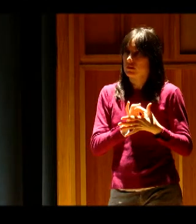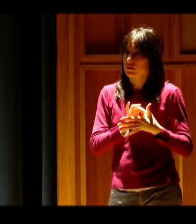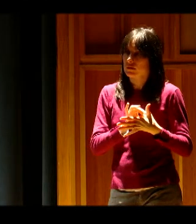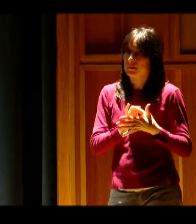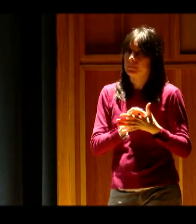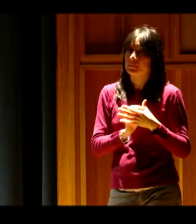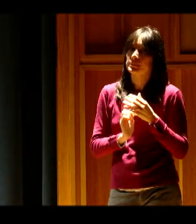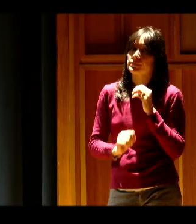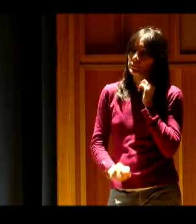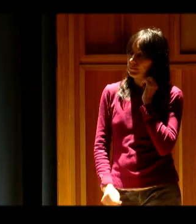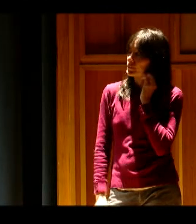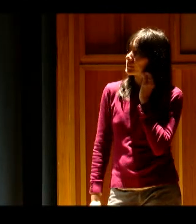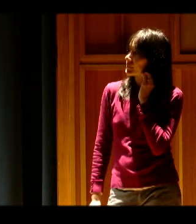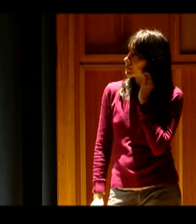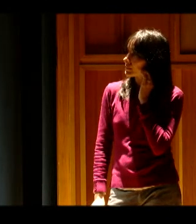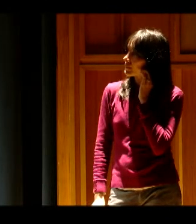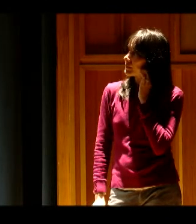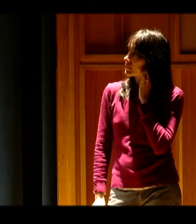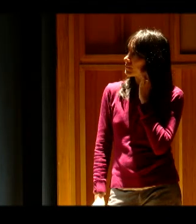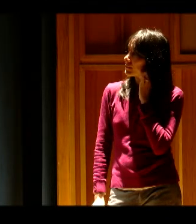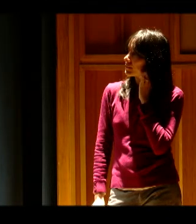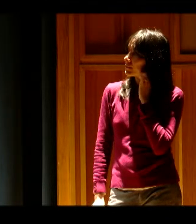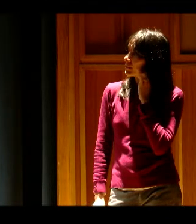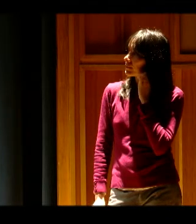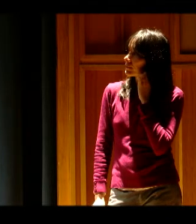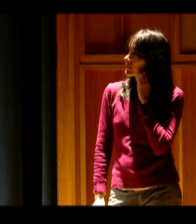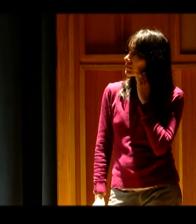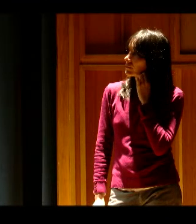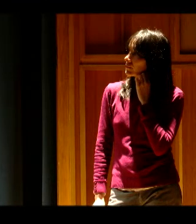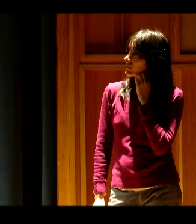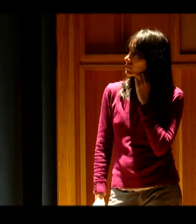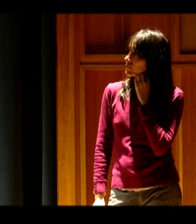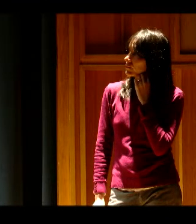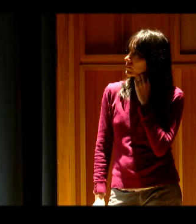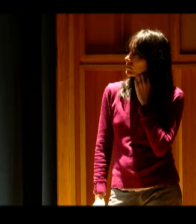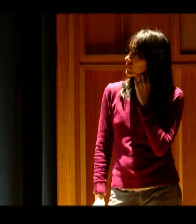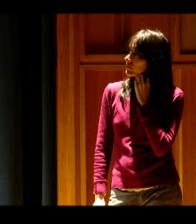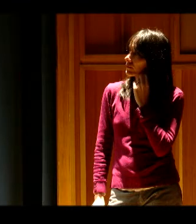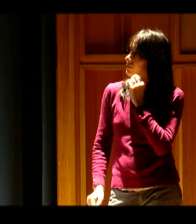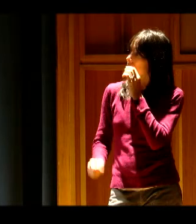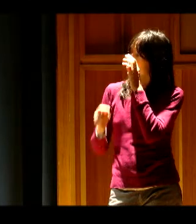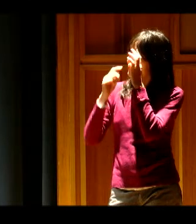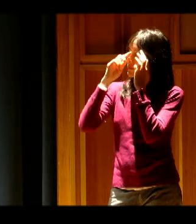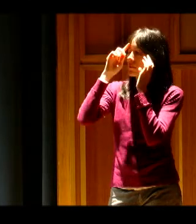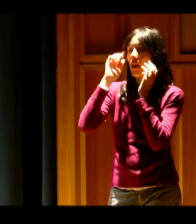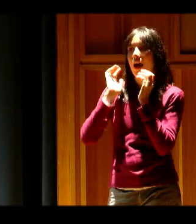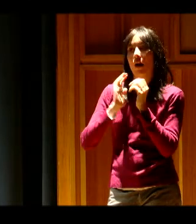Our theory of change is going back to this idea of embodiment.